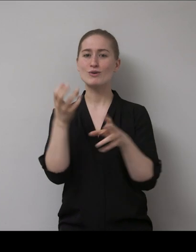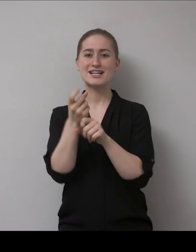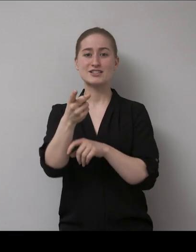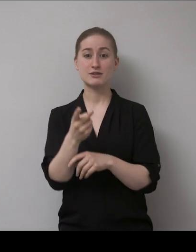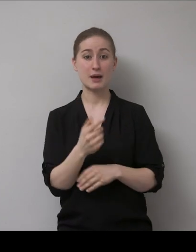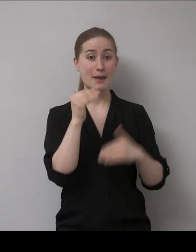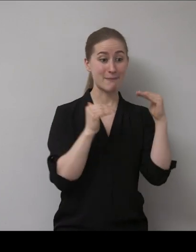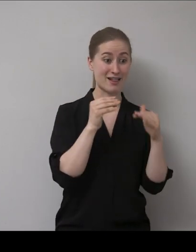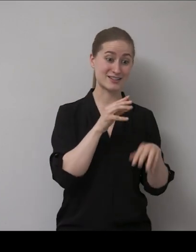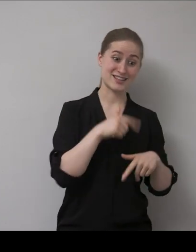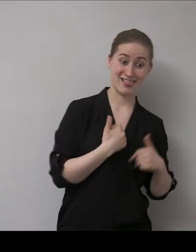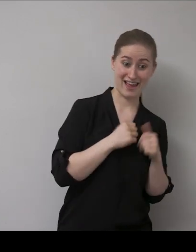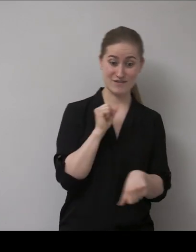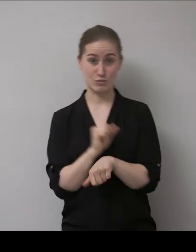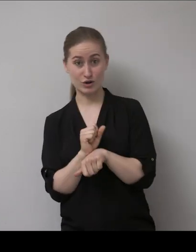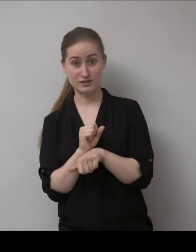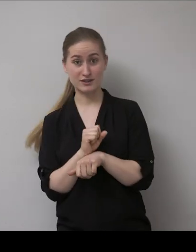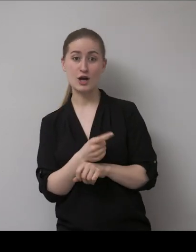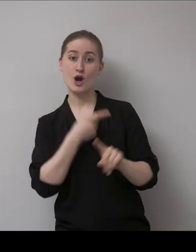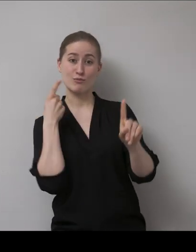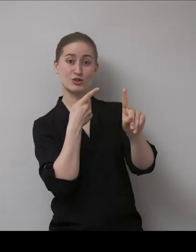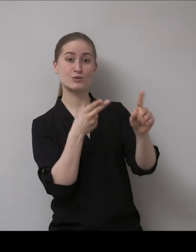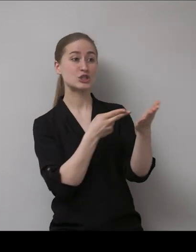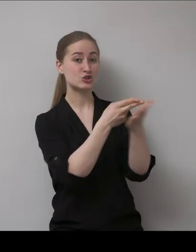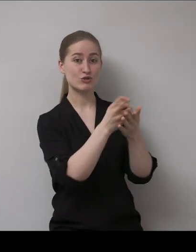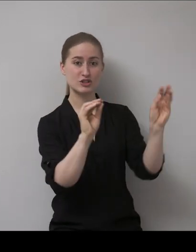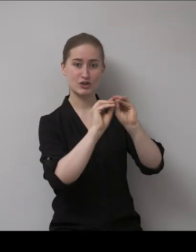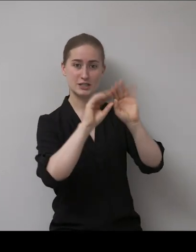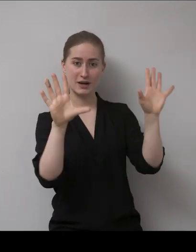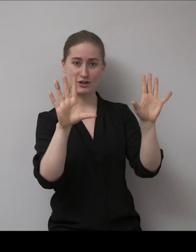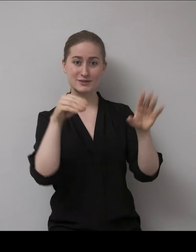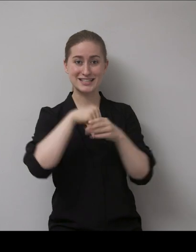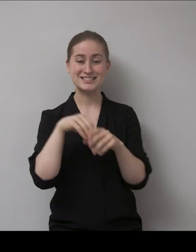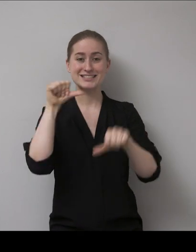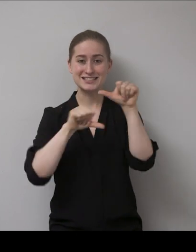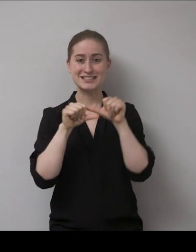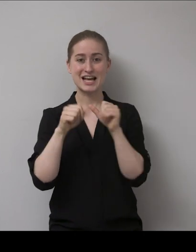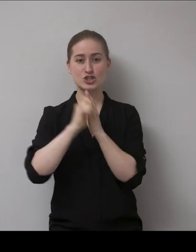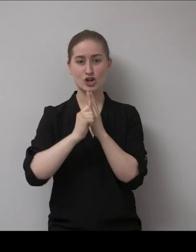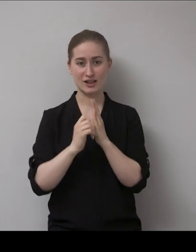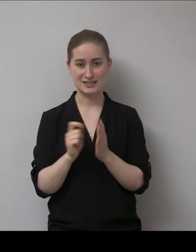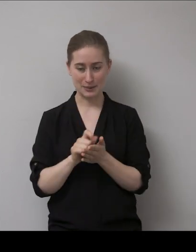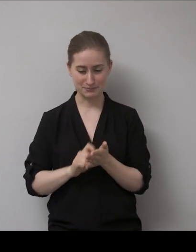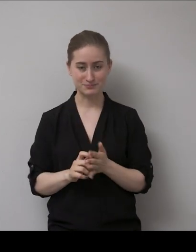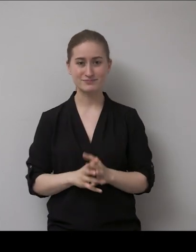It means pursuing truth and transparency in science journalism. Hooray!